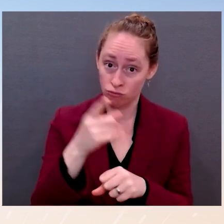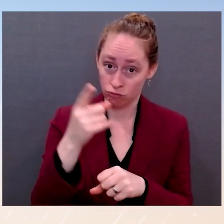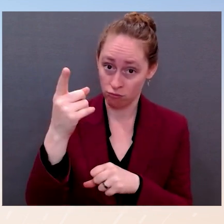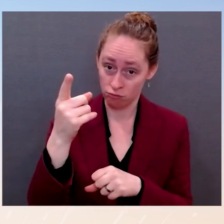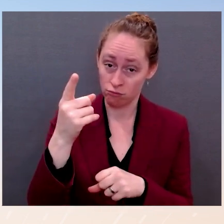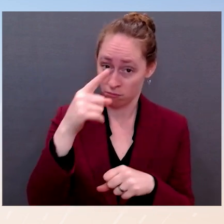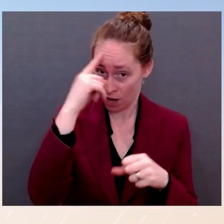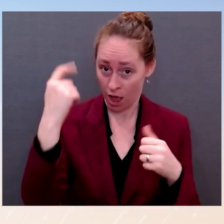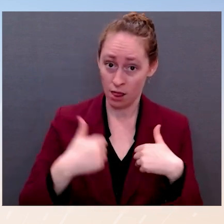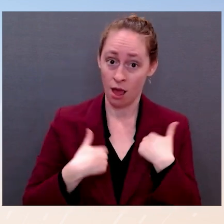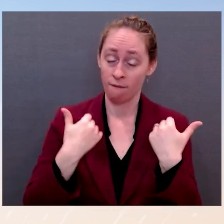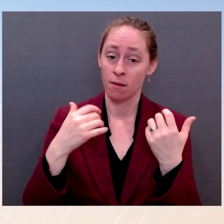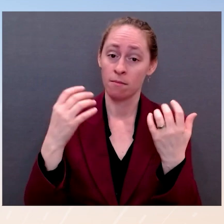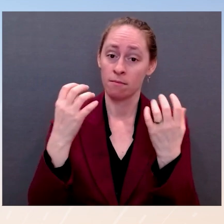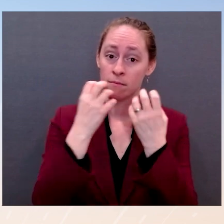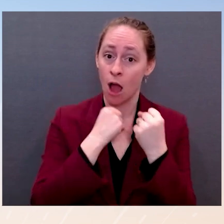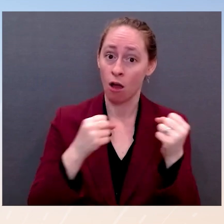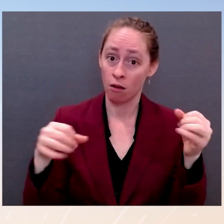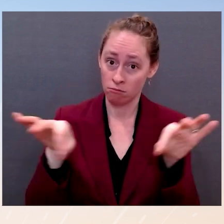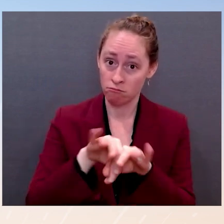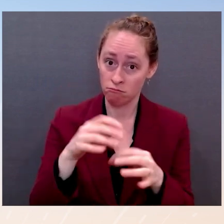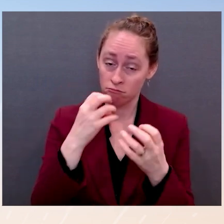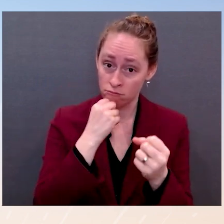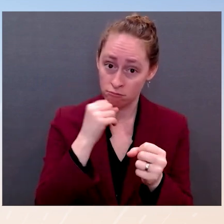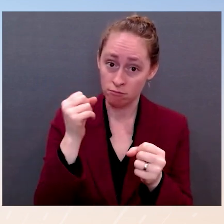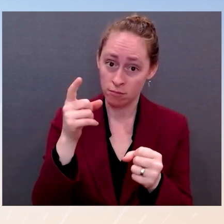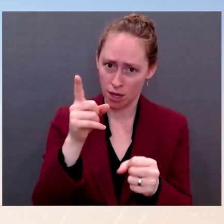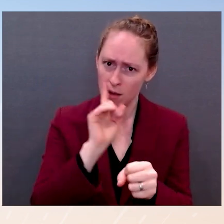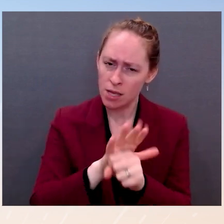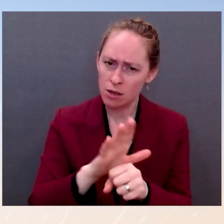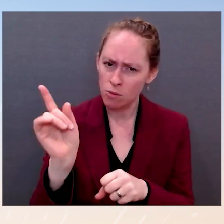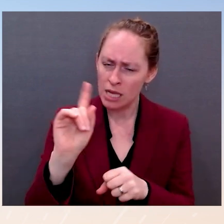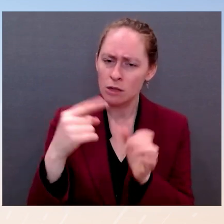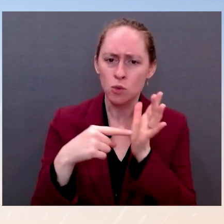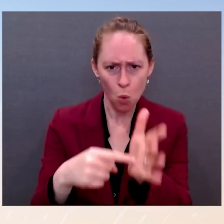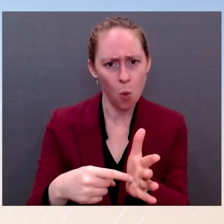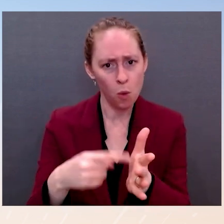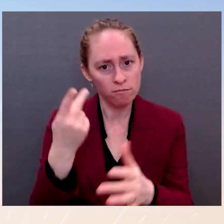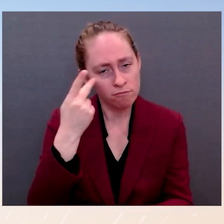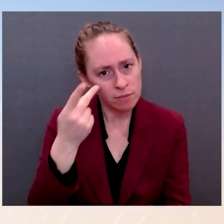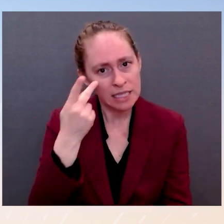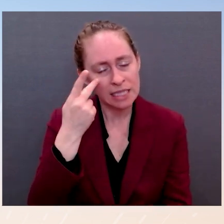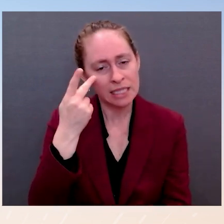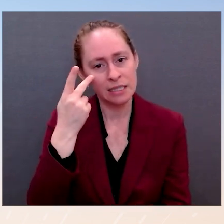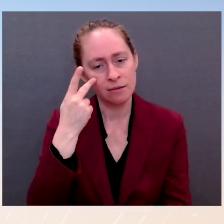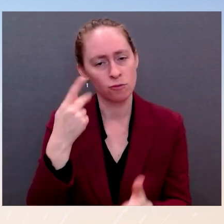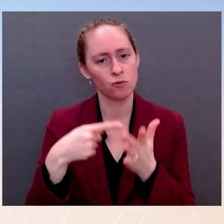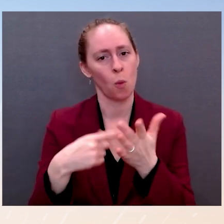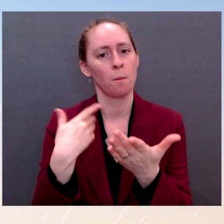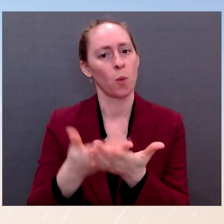then I think this is certainly in line with what that's all about in more ways than one.